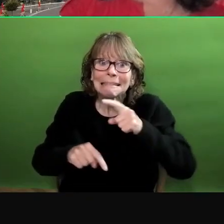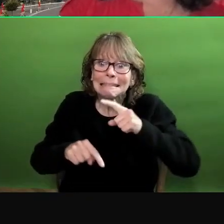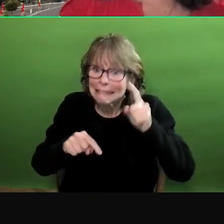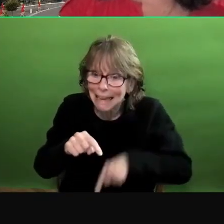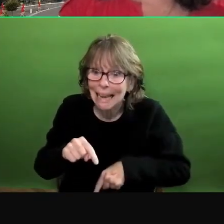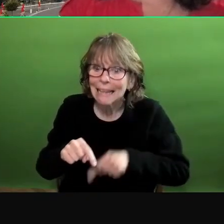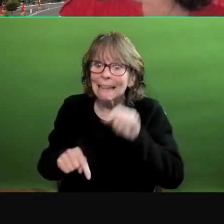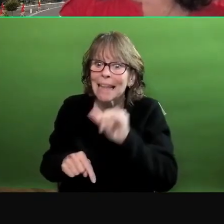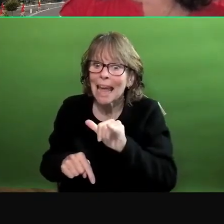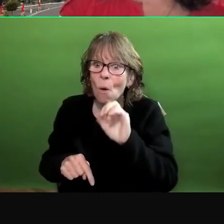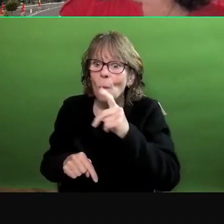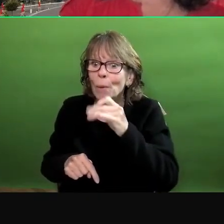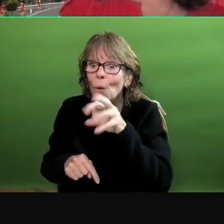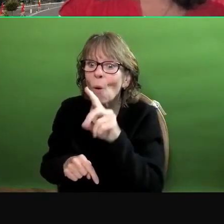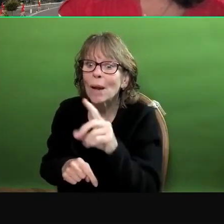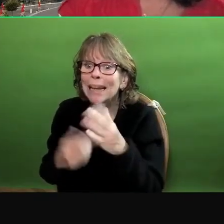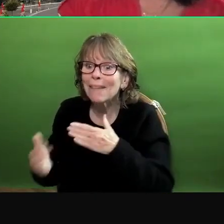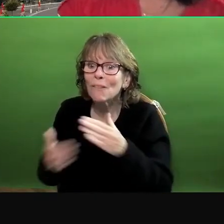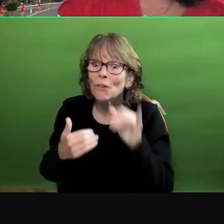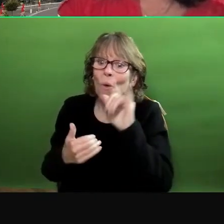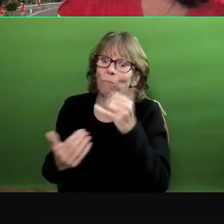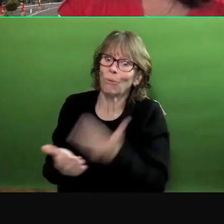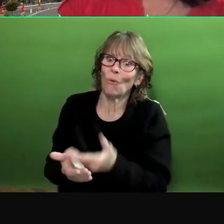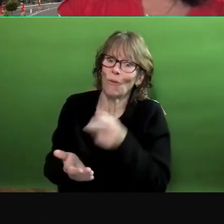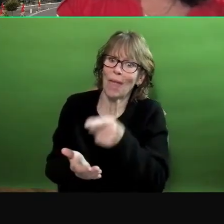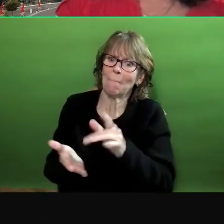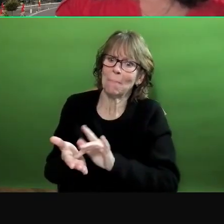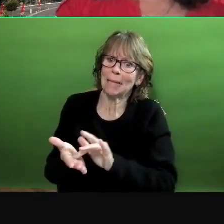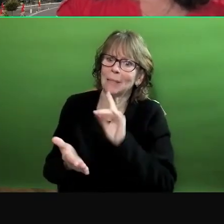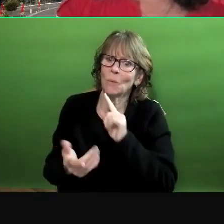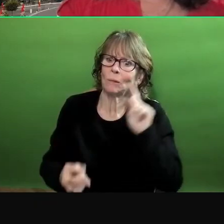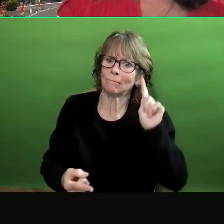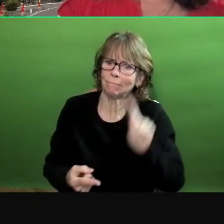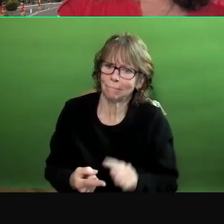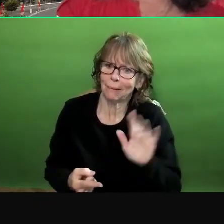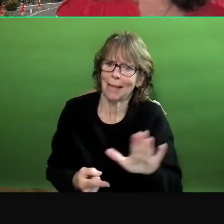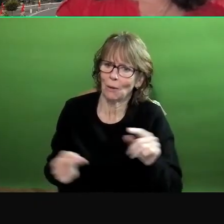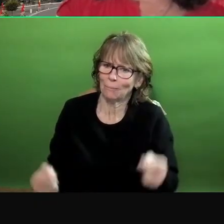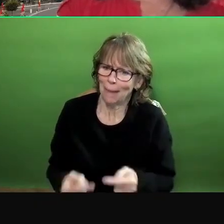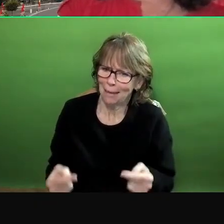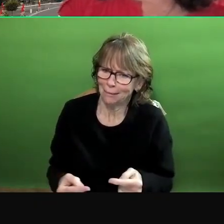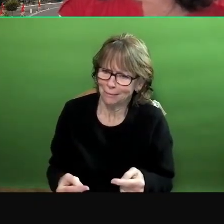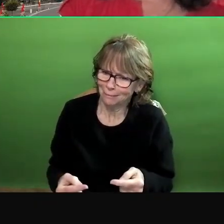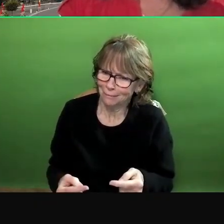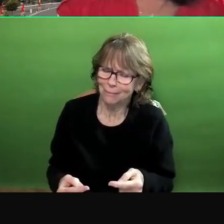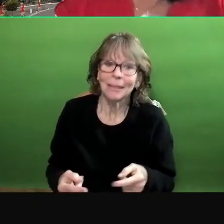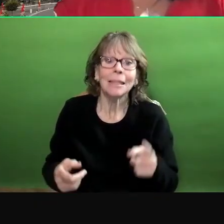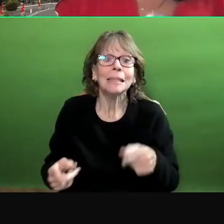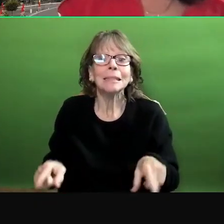even if where the tools are at hand. Same things with racial and ethnic minorities,